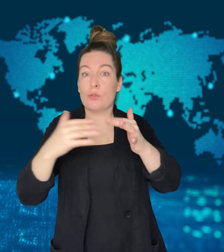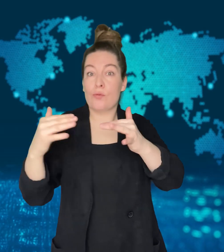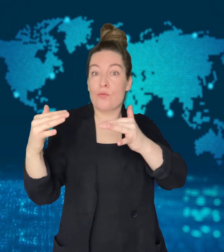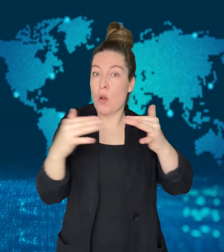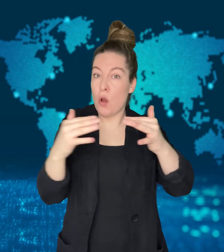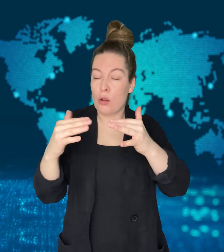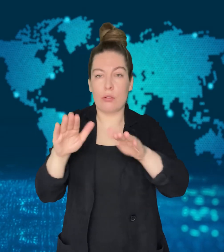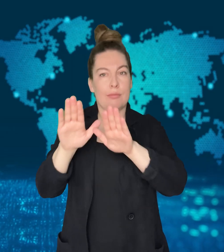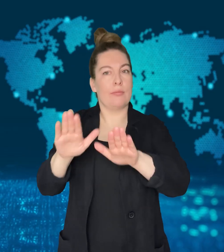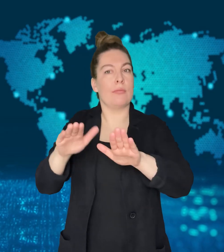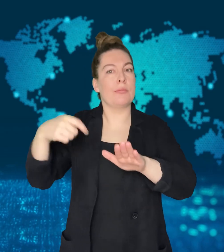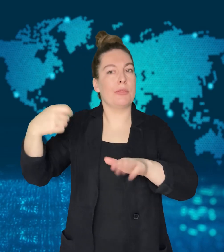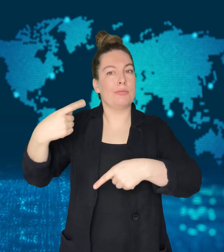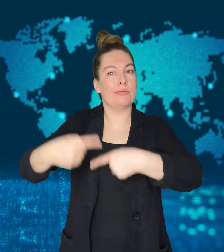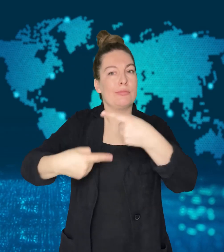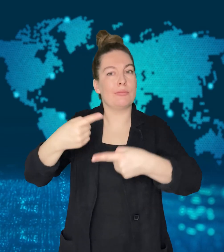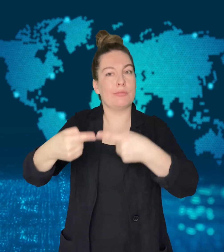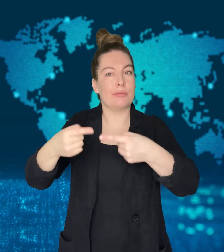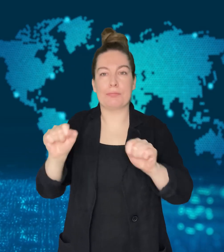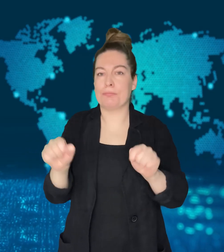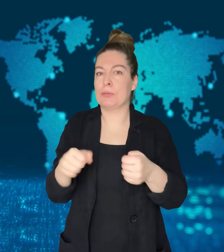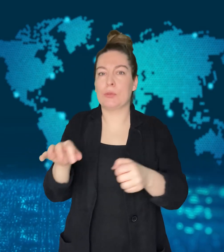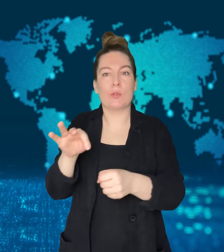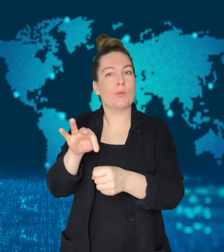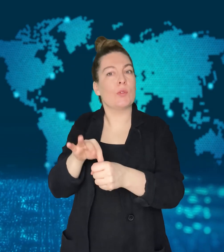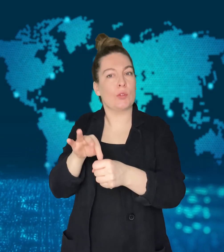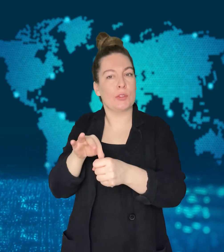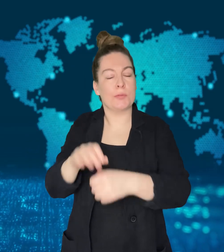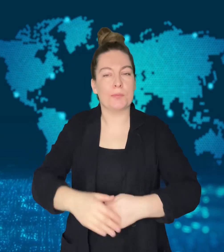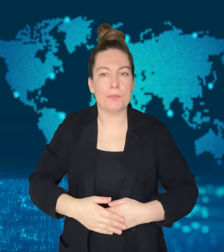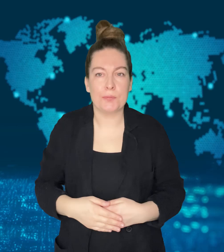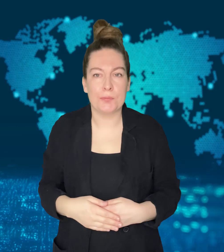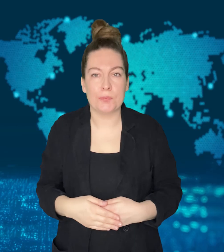This is backed up by the country's constitution,